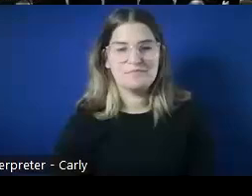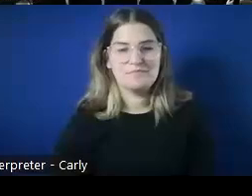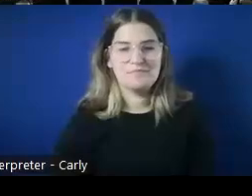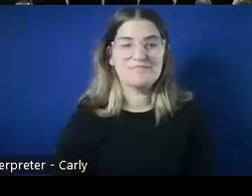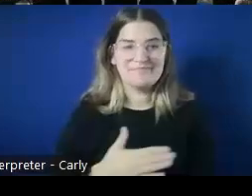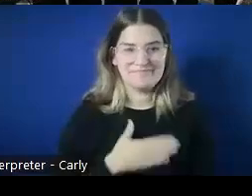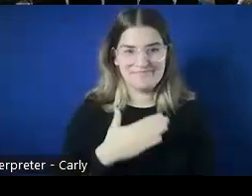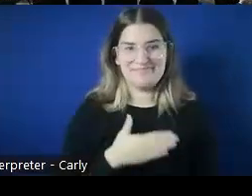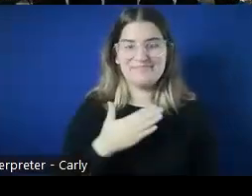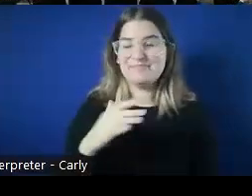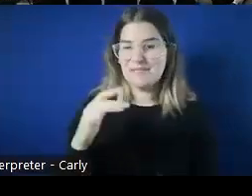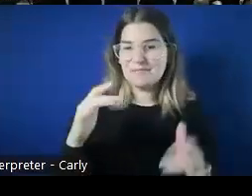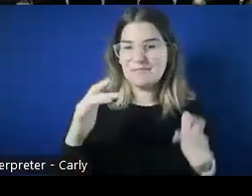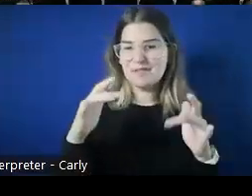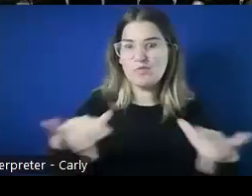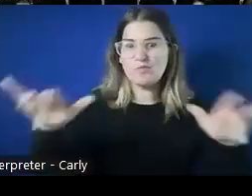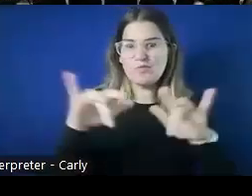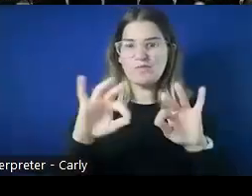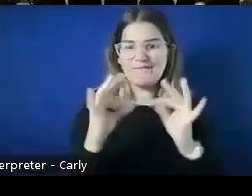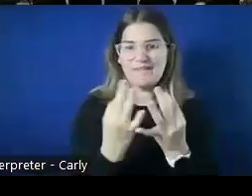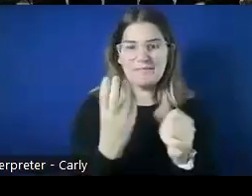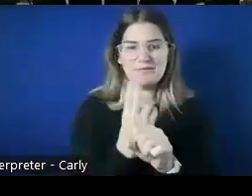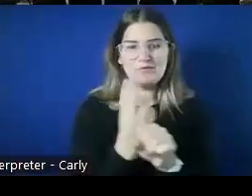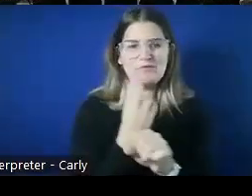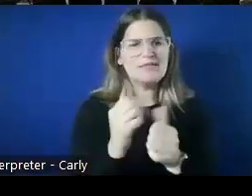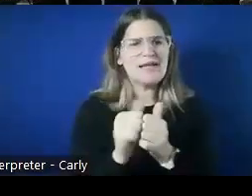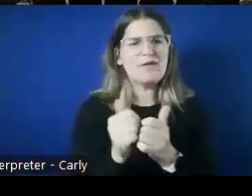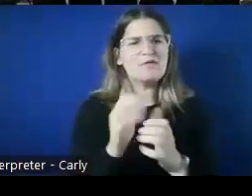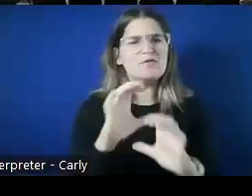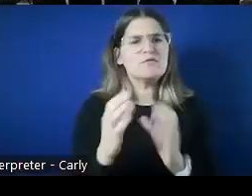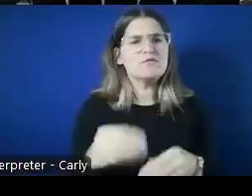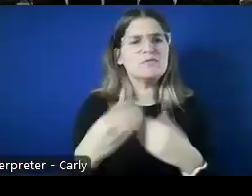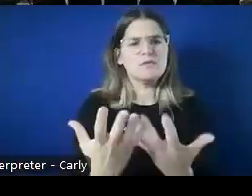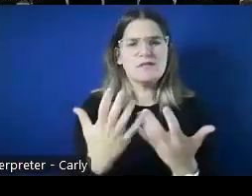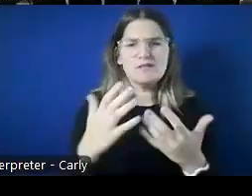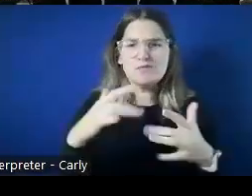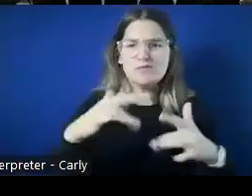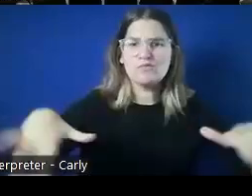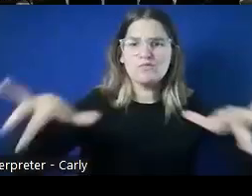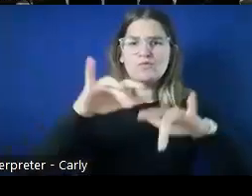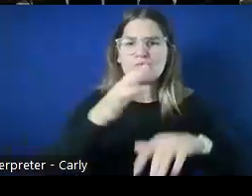using this how is this being communicated to rural communities and providers would like to take that